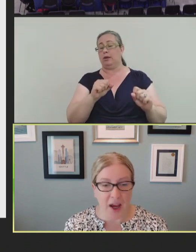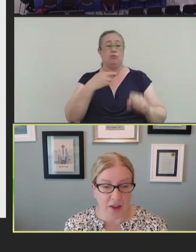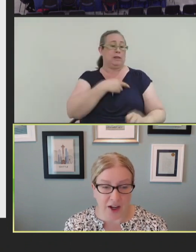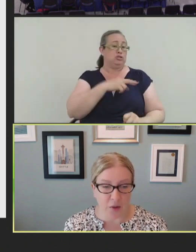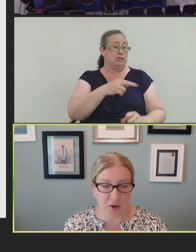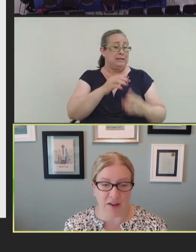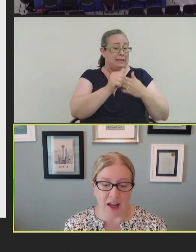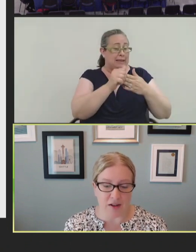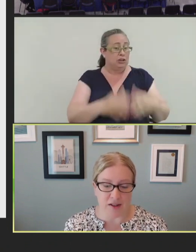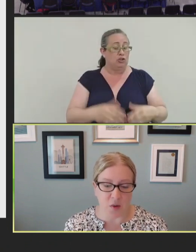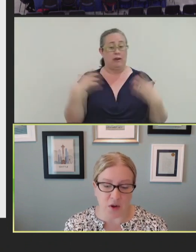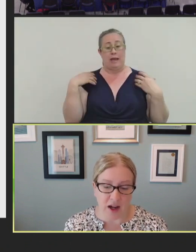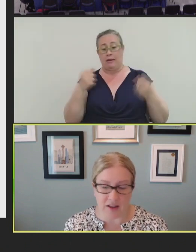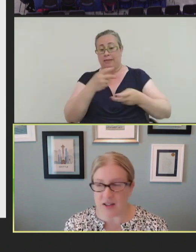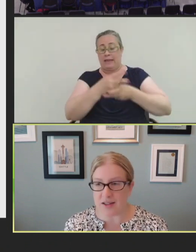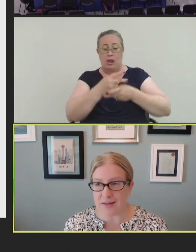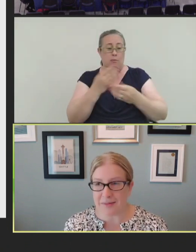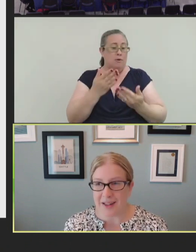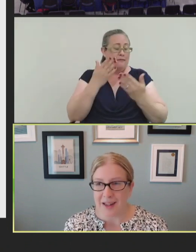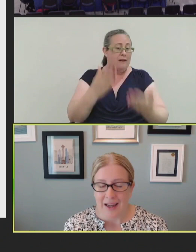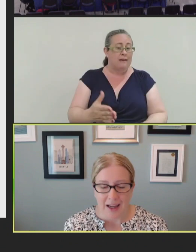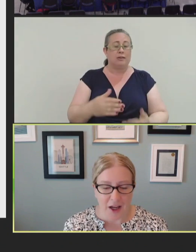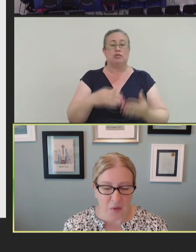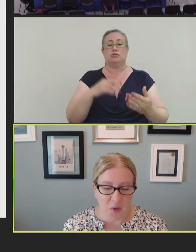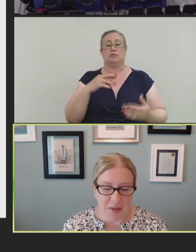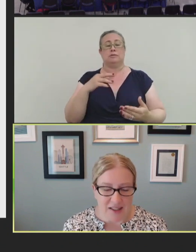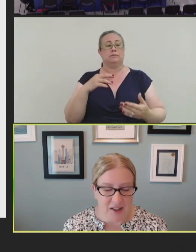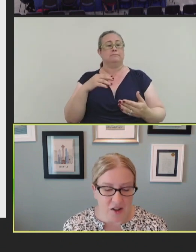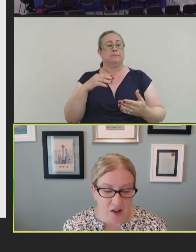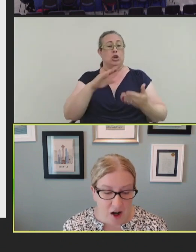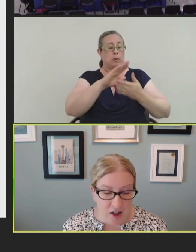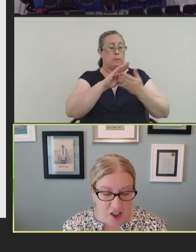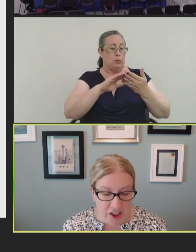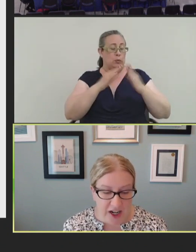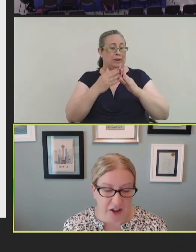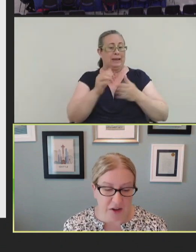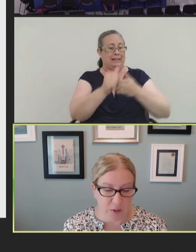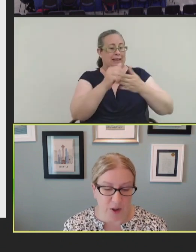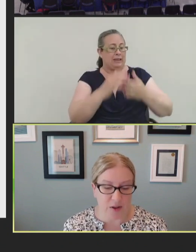healthcare providers, or others. When messages are shared through